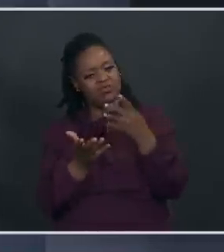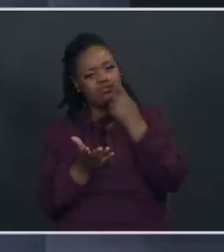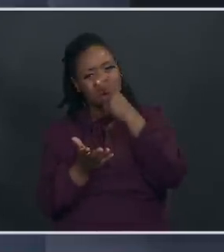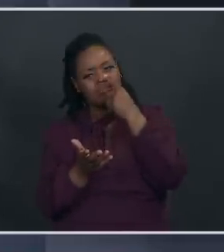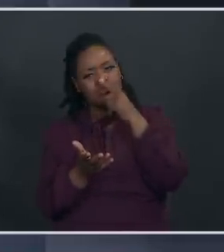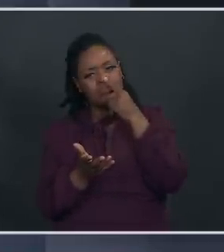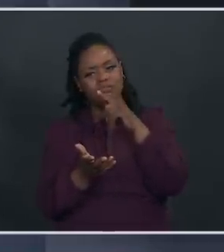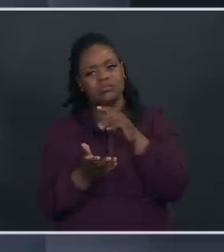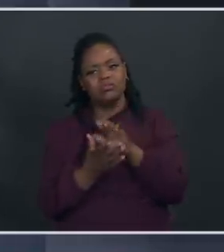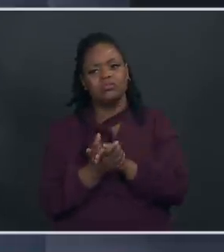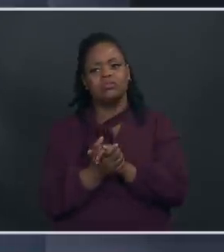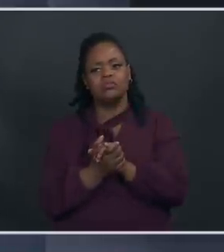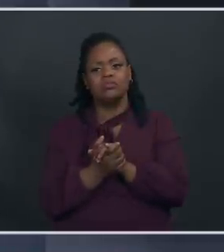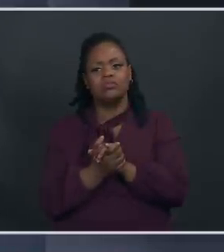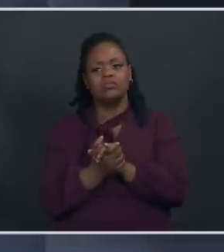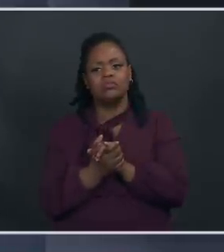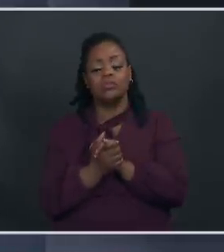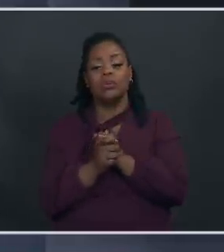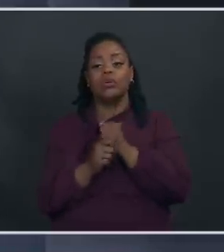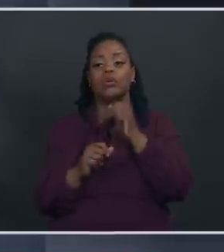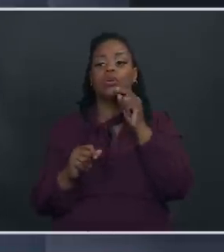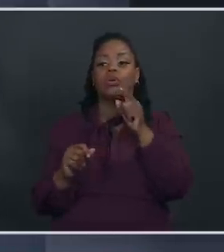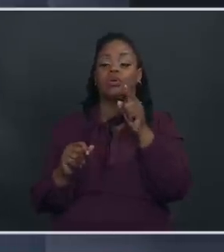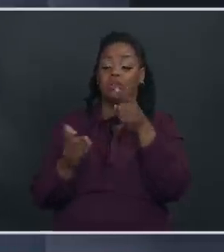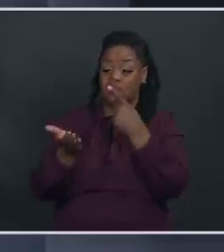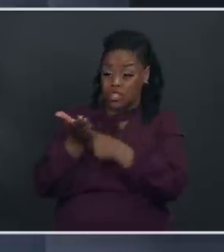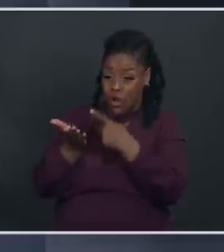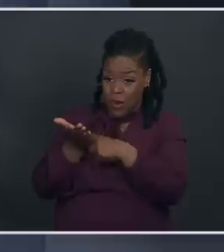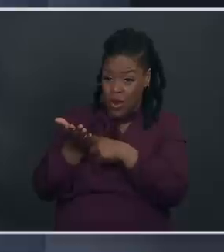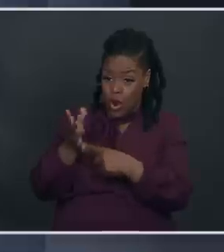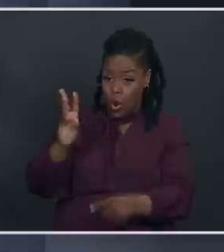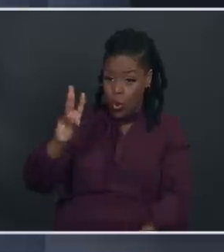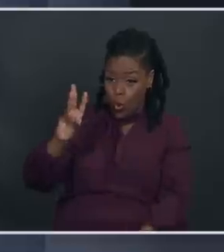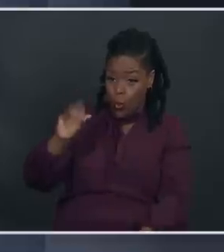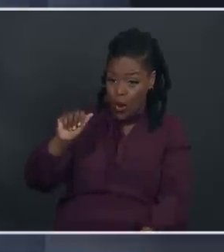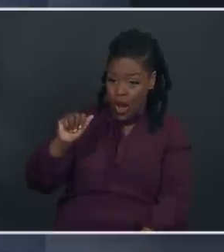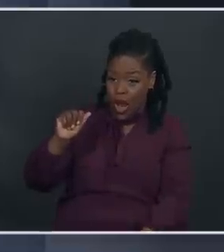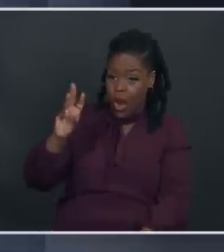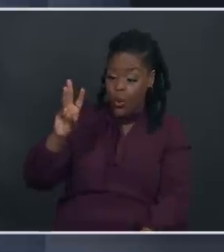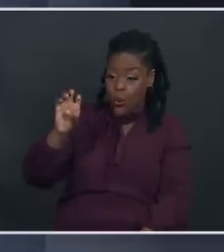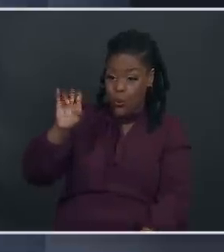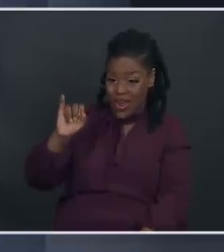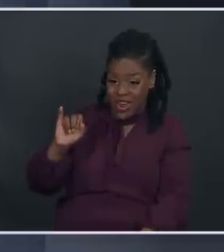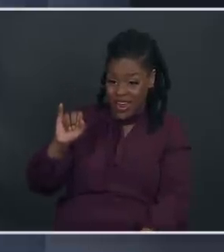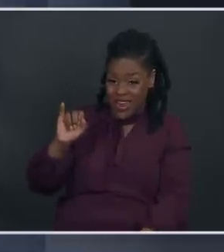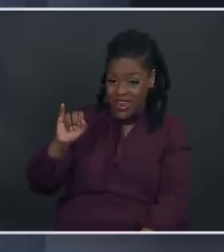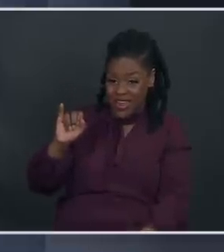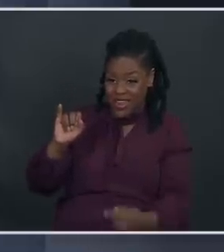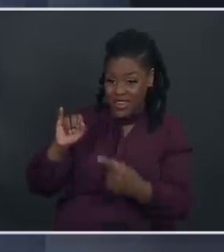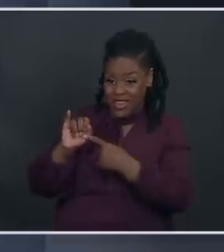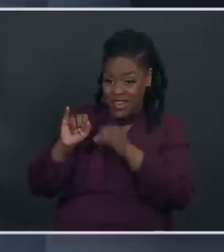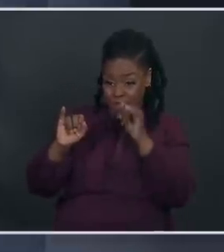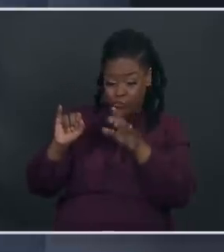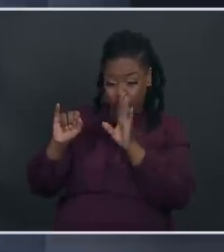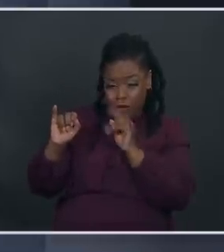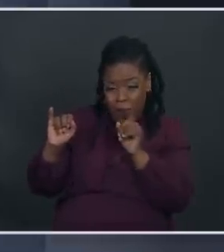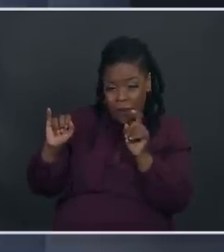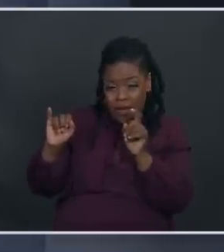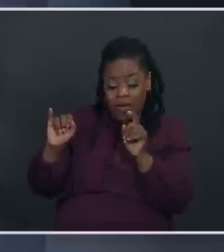the second reference, I think, was to Huawei, right? And then — The Press: Right. Ms. Psaki: Yes. So let me just convey clearly our position on this.